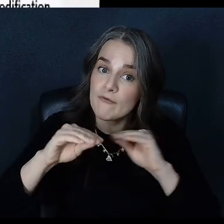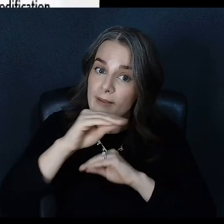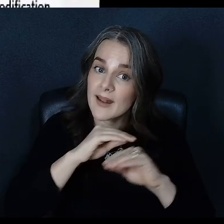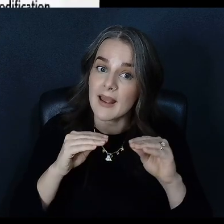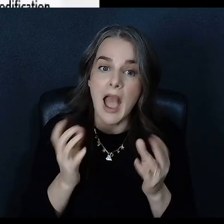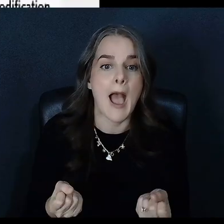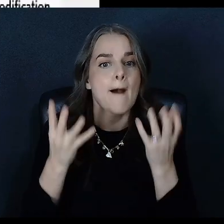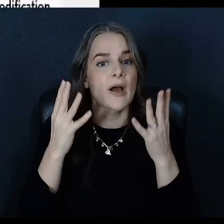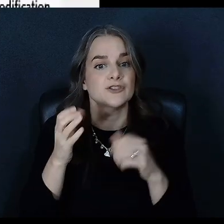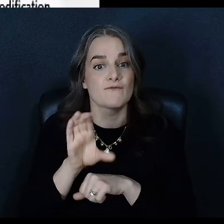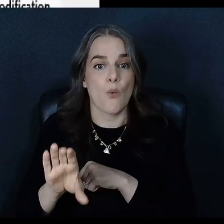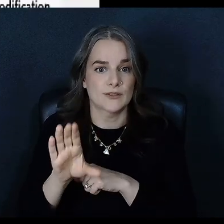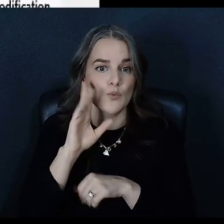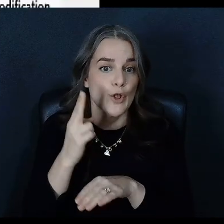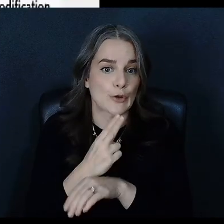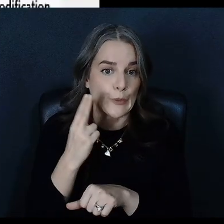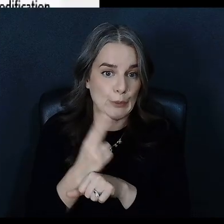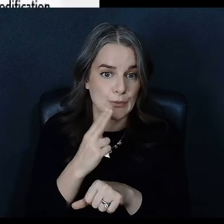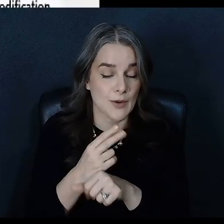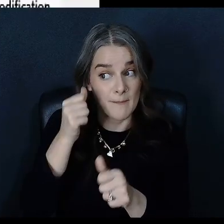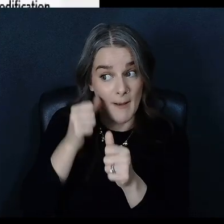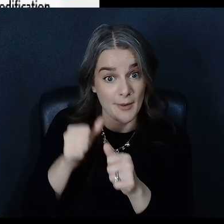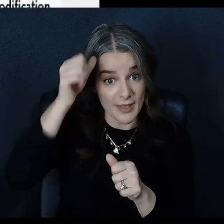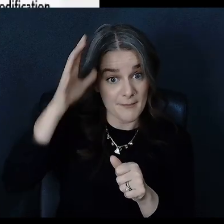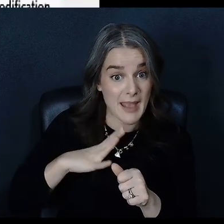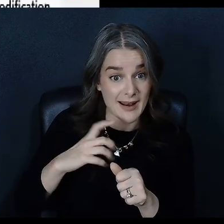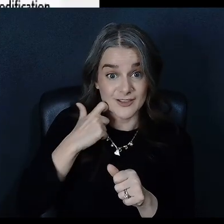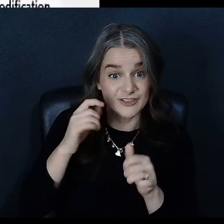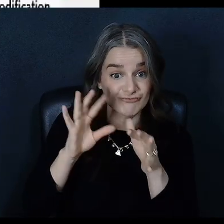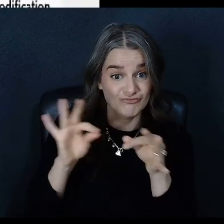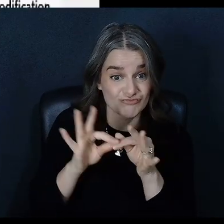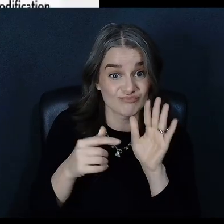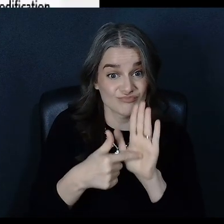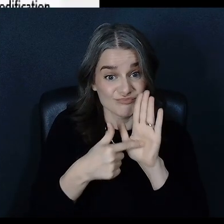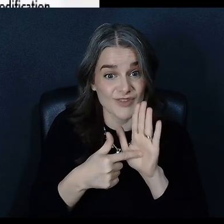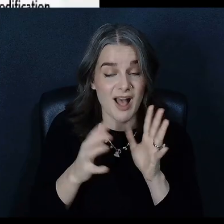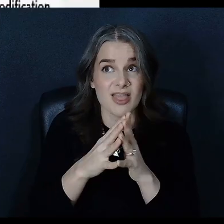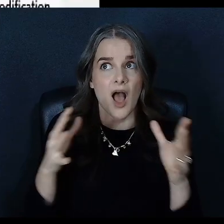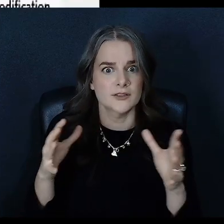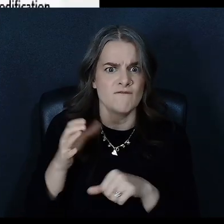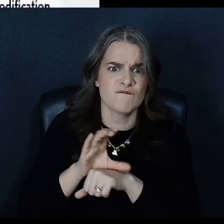The gentleman I just spoke about before with his foot, he uses bunches of force. So he breaks switches all the time.